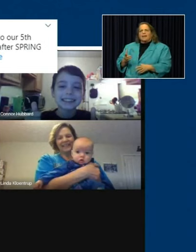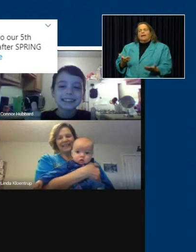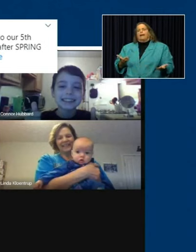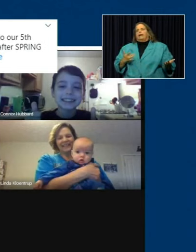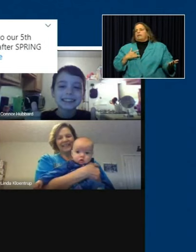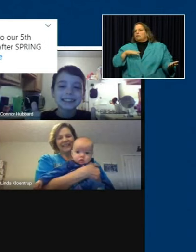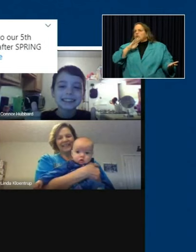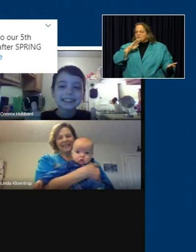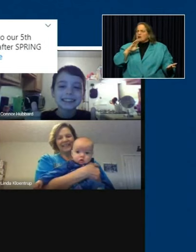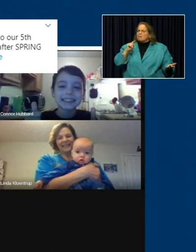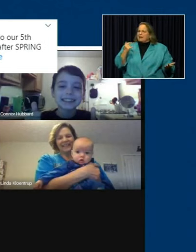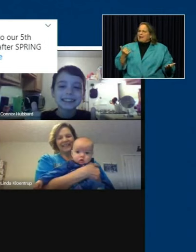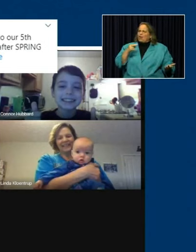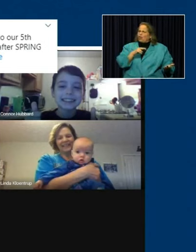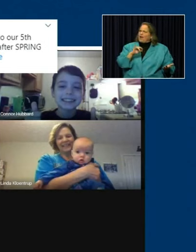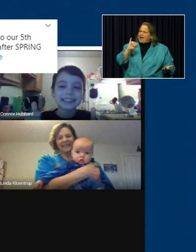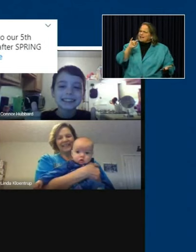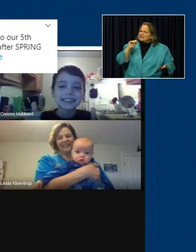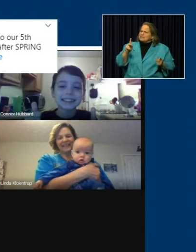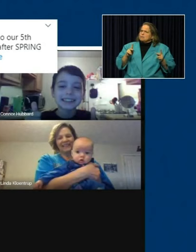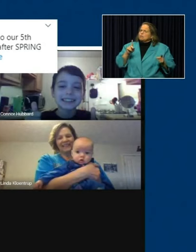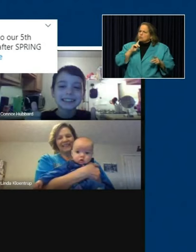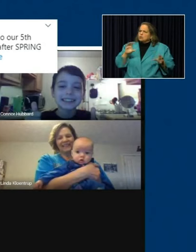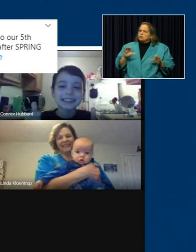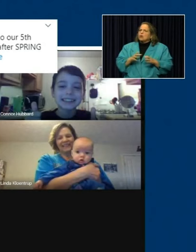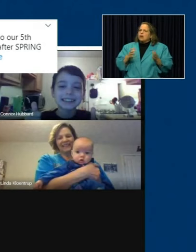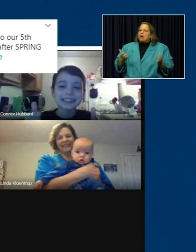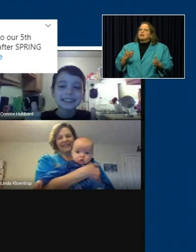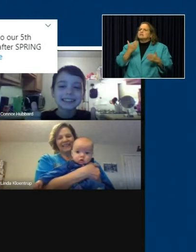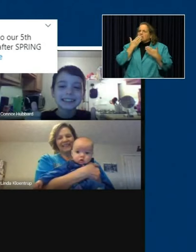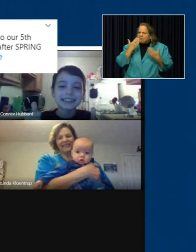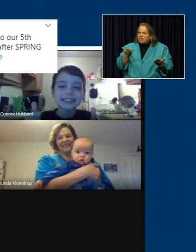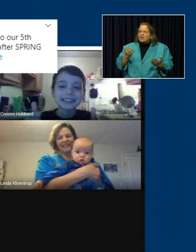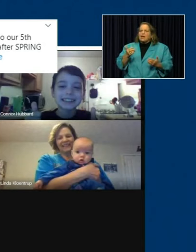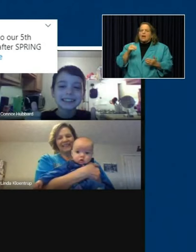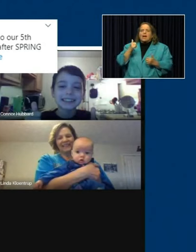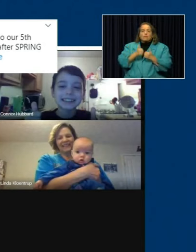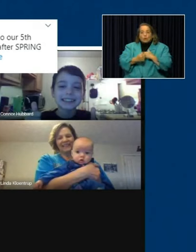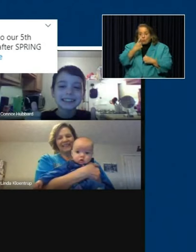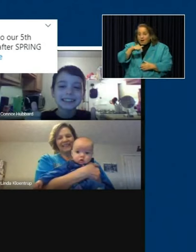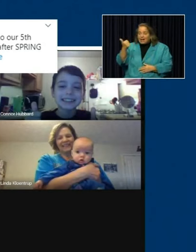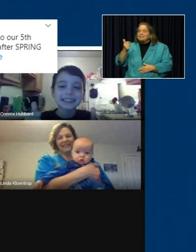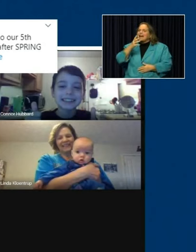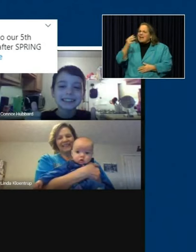WE NEED EVERYBODY TO BE SUCCESSFUL AND TO BEAT THIS I DON'T KNOW THE, TO TAKE THIS